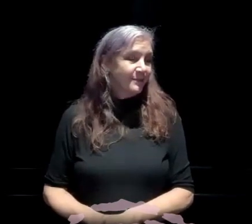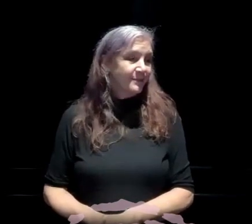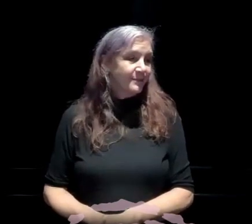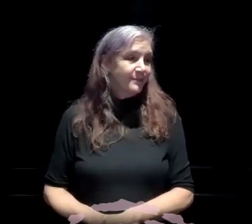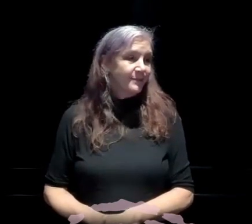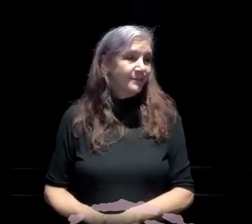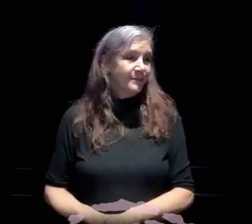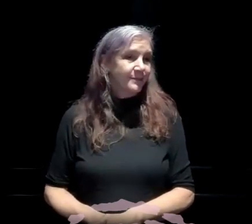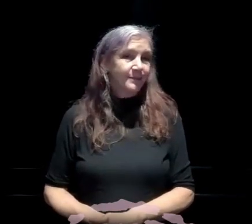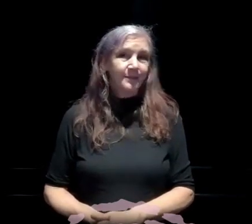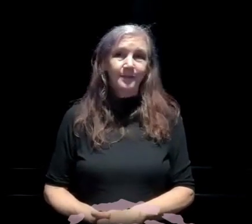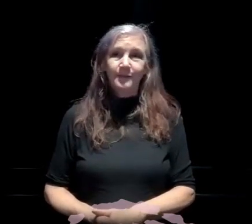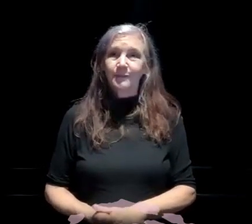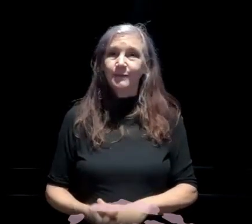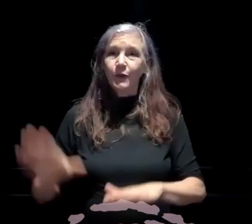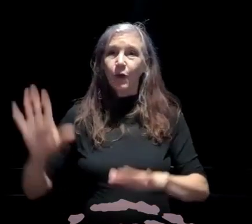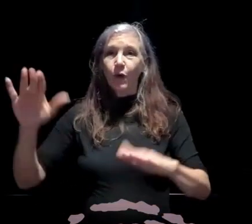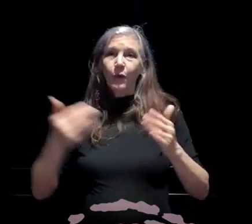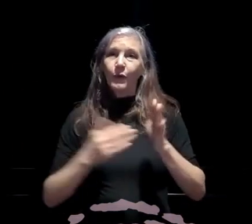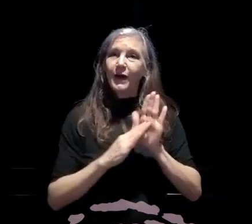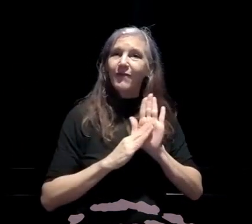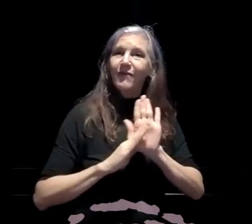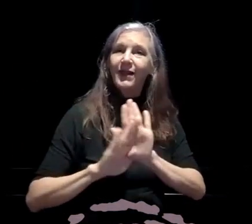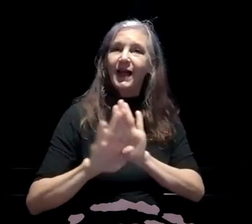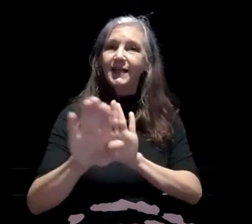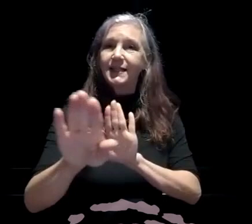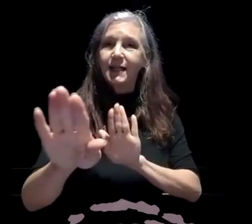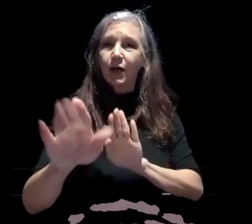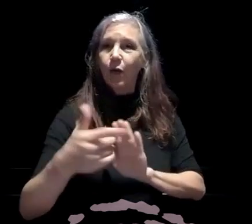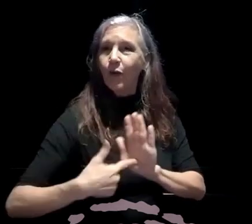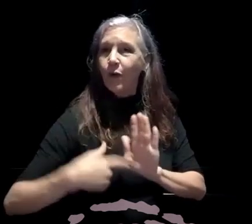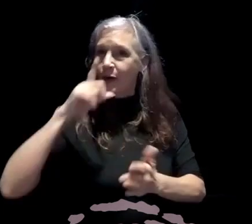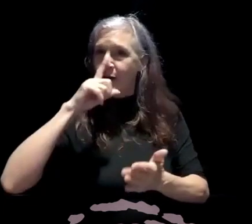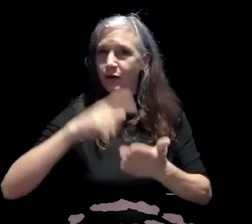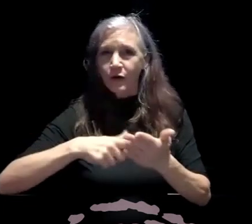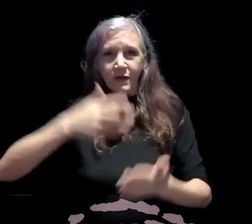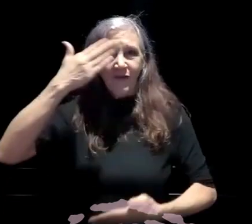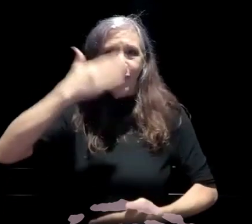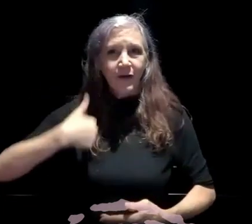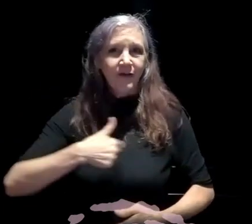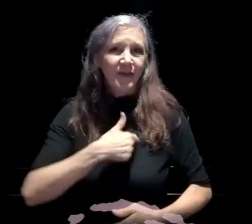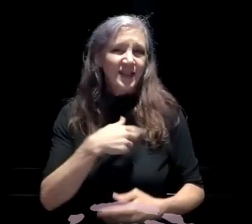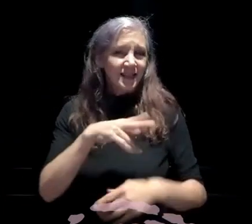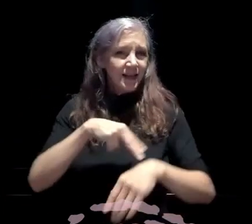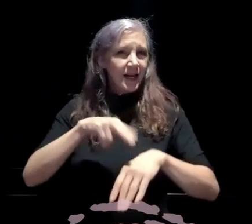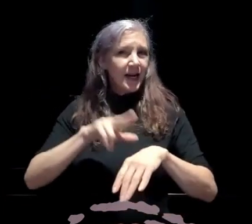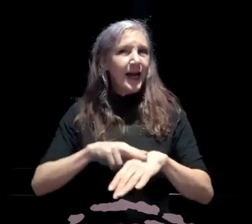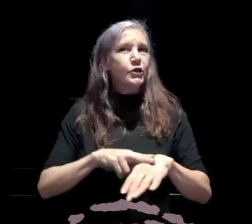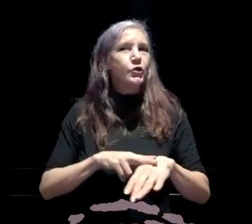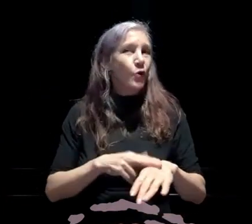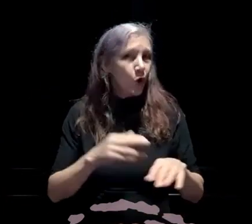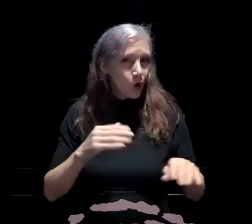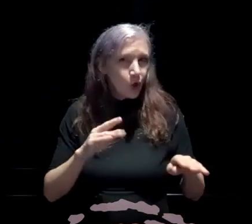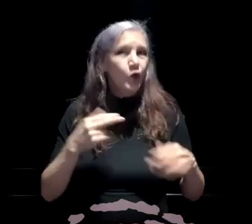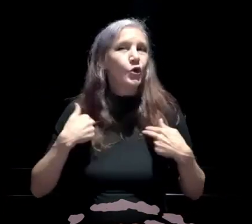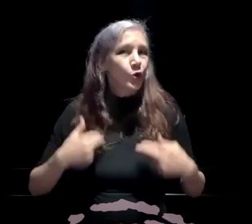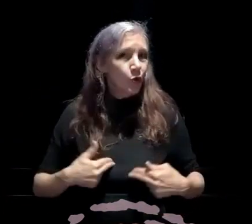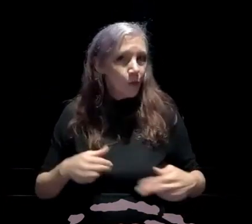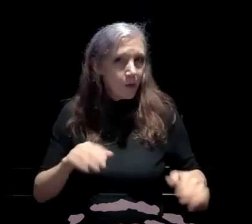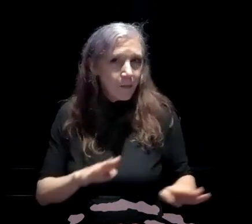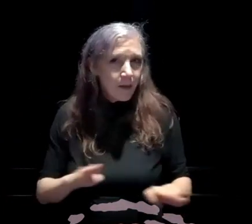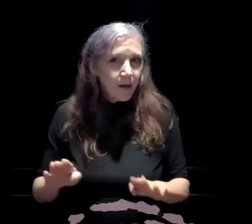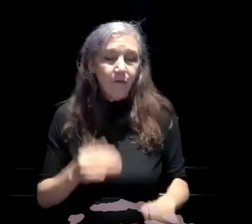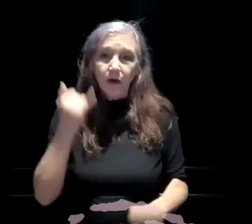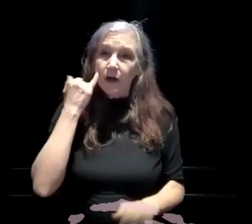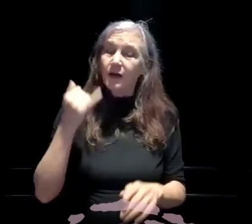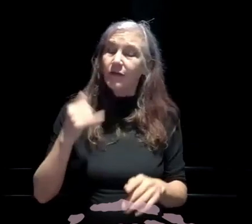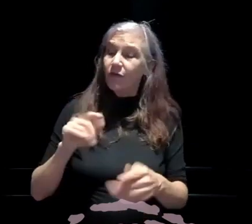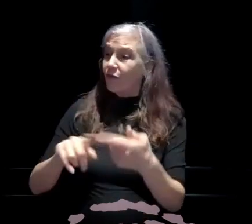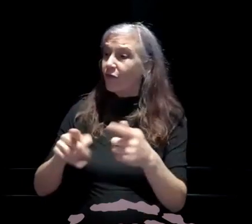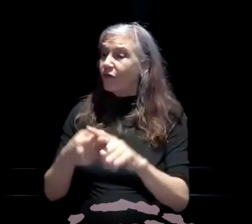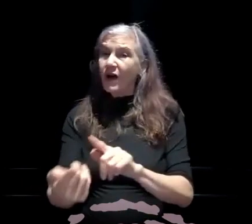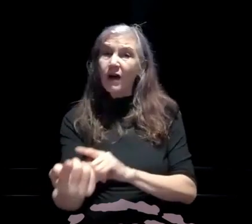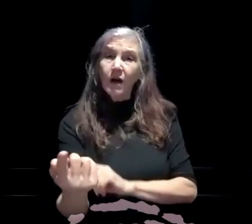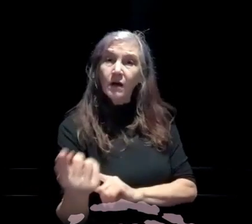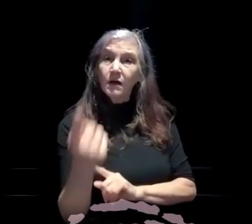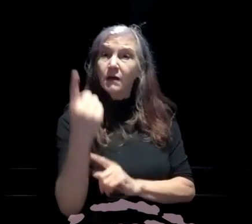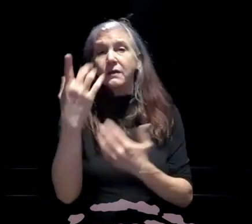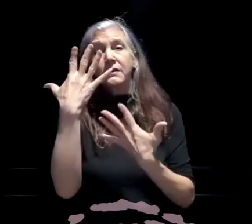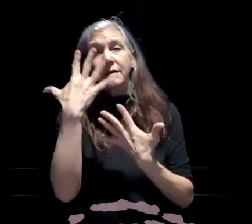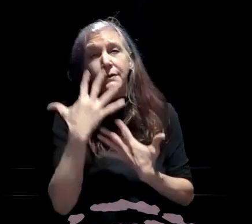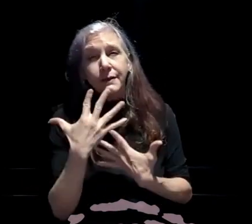Reflecting what we know in front of us is really such a natural human behavior. If one of our friends is sad or upset.